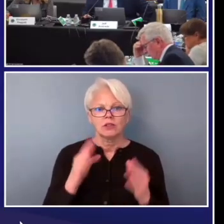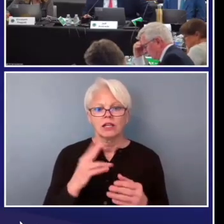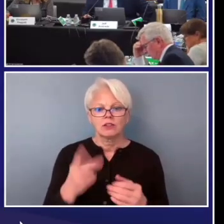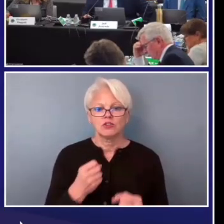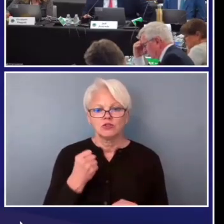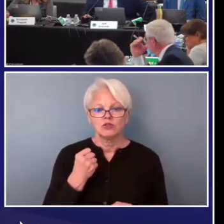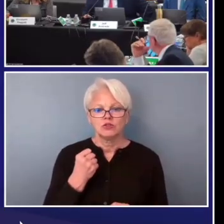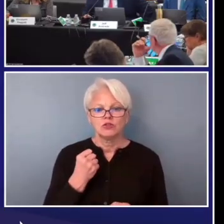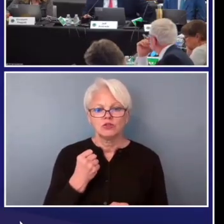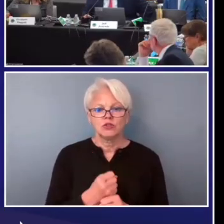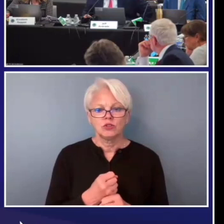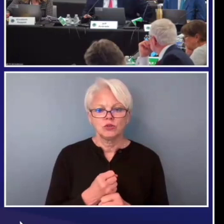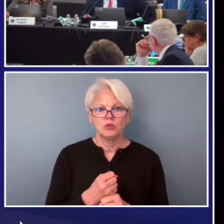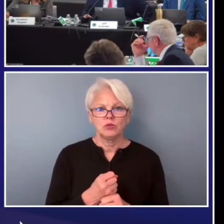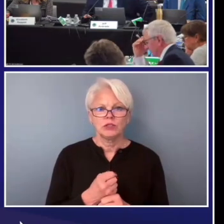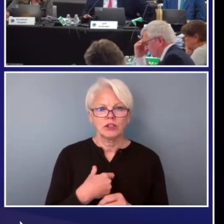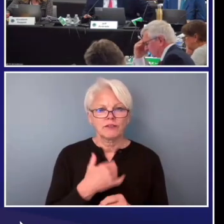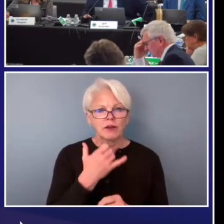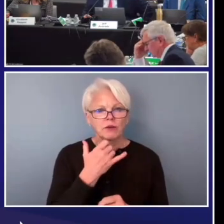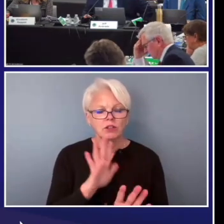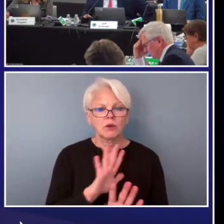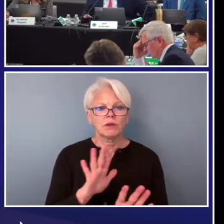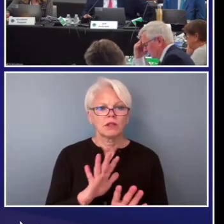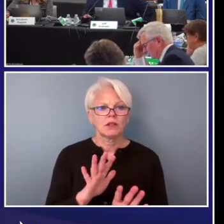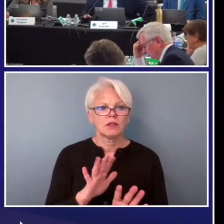Oh, no, this is still back on geographical area, I'm sorry.